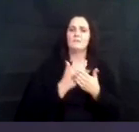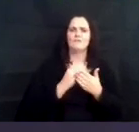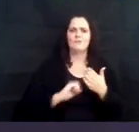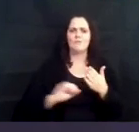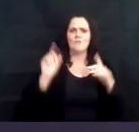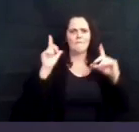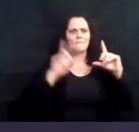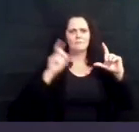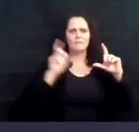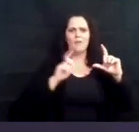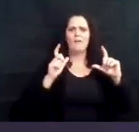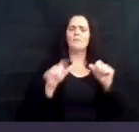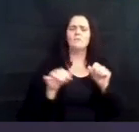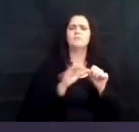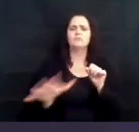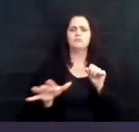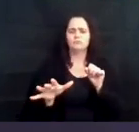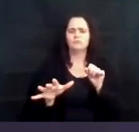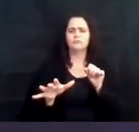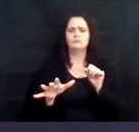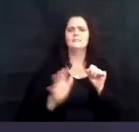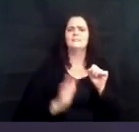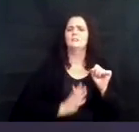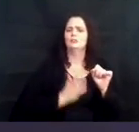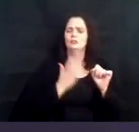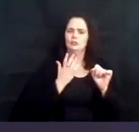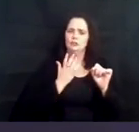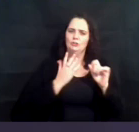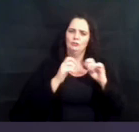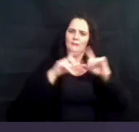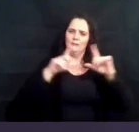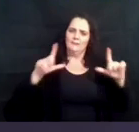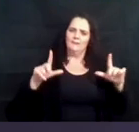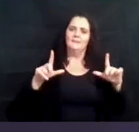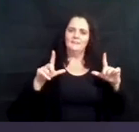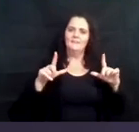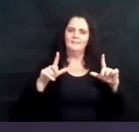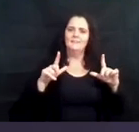this is a really interesting photograph here, ‘Teacup Ballet’ just was predicated